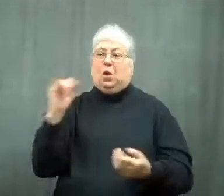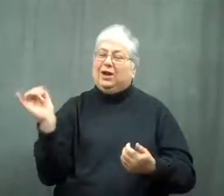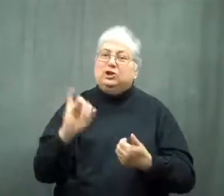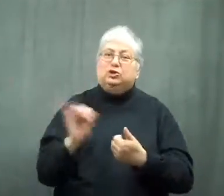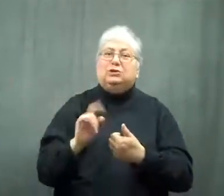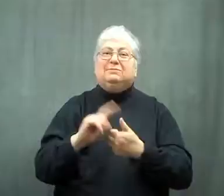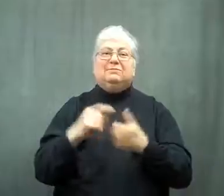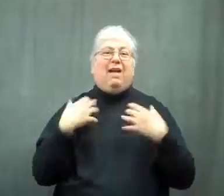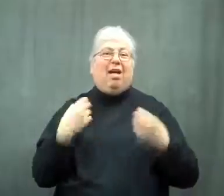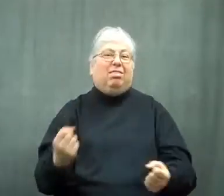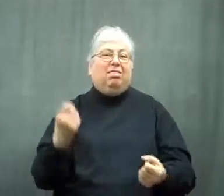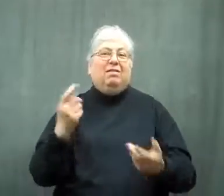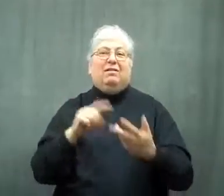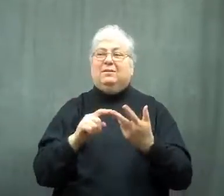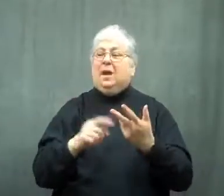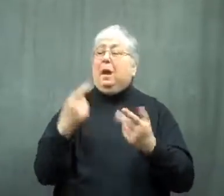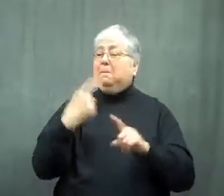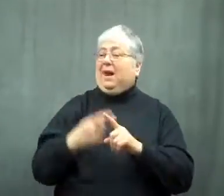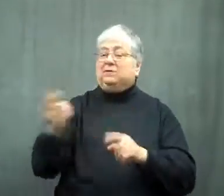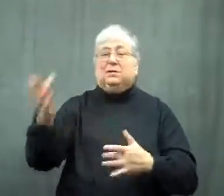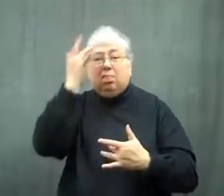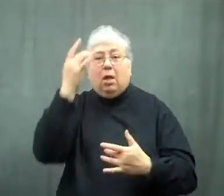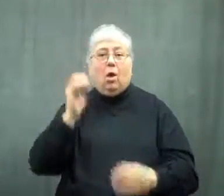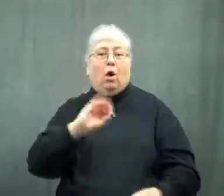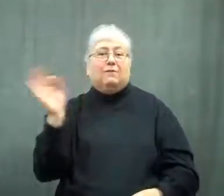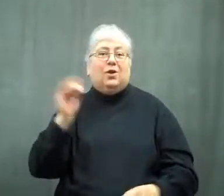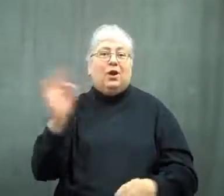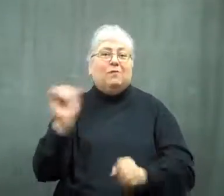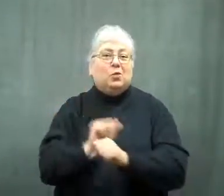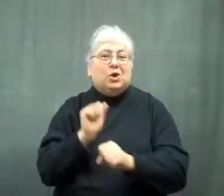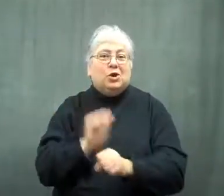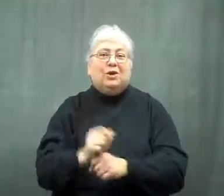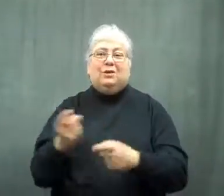This is reflected in health insurance, health, sick days,